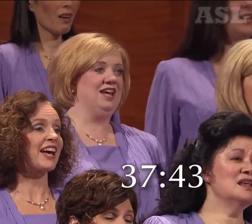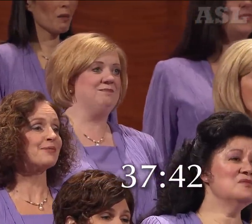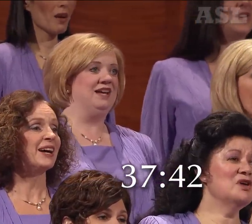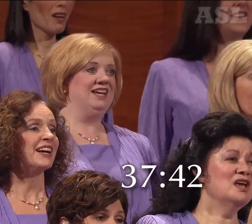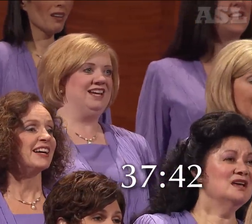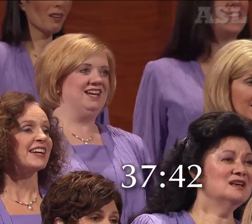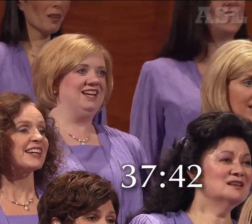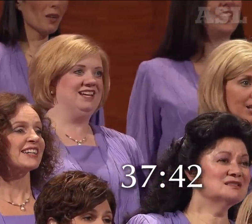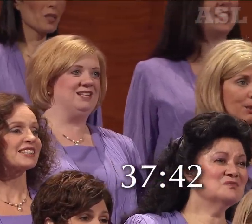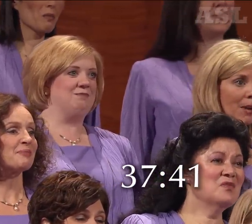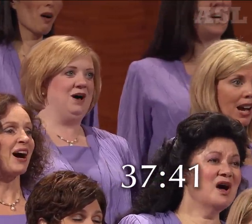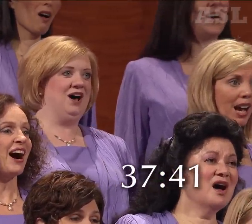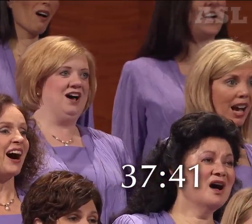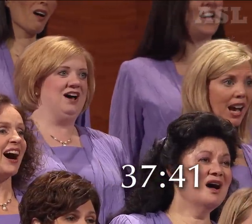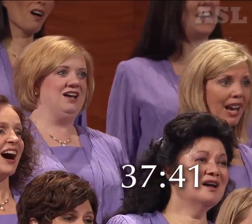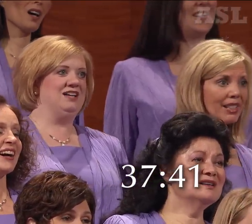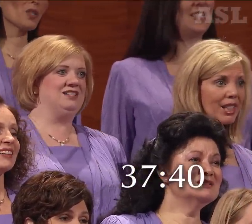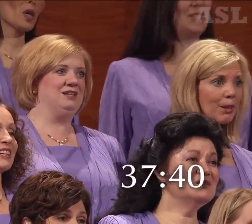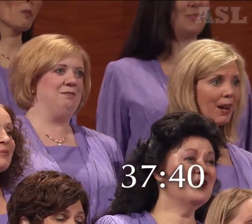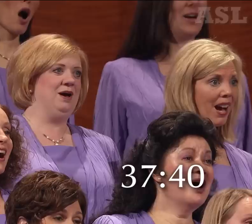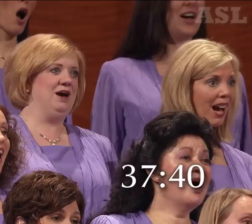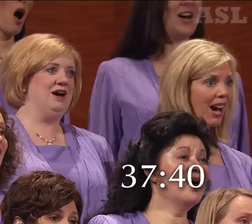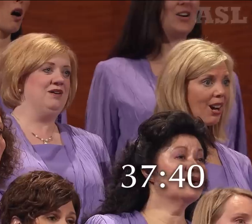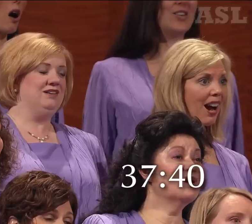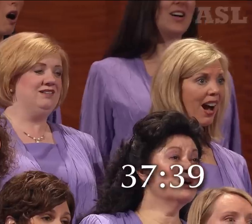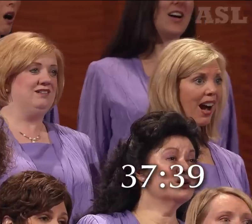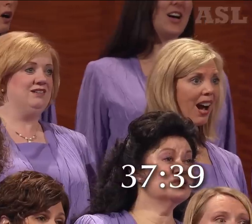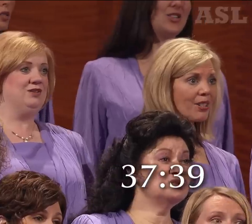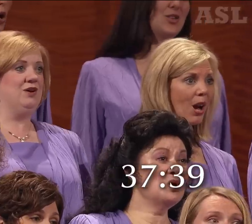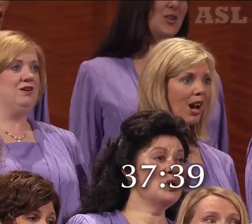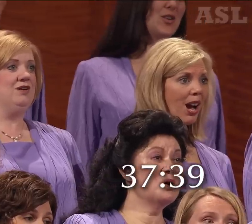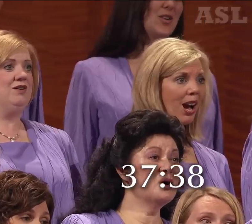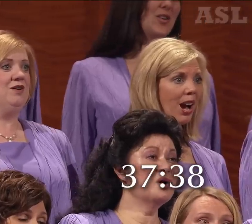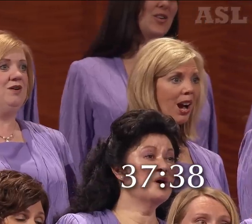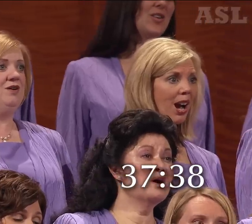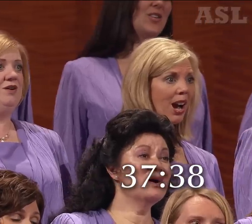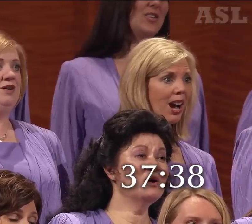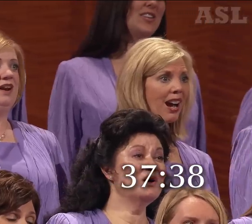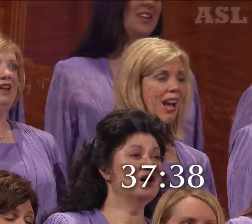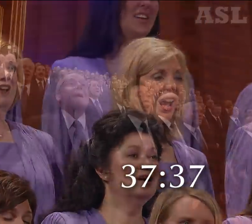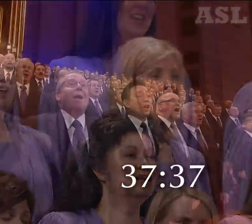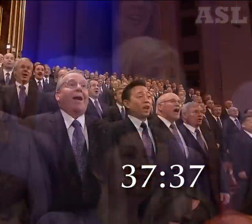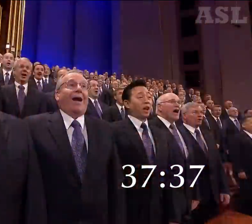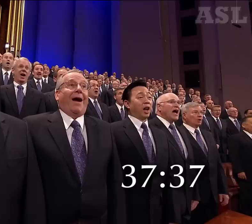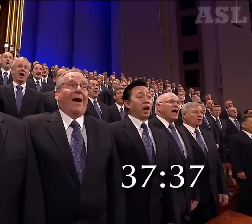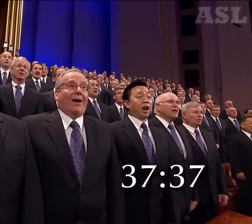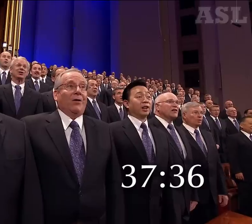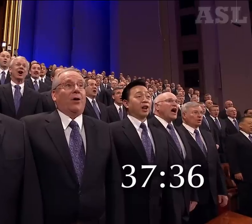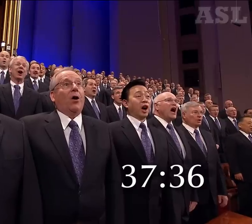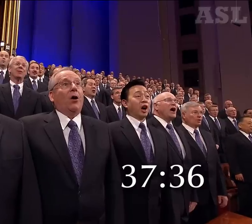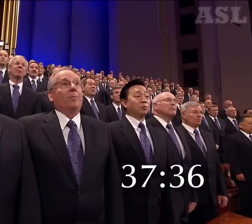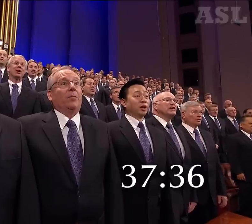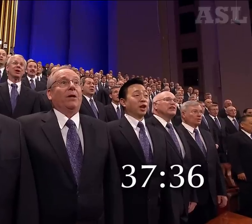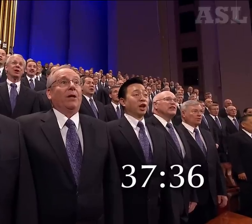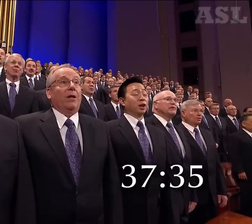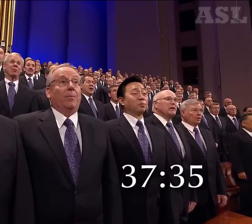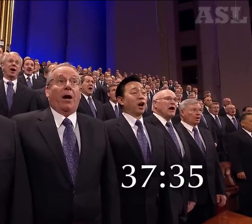CLOSED CAPTION CHANNEL OF THE CHURCH OF JESUS CHRIST OF LATTER-DAY SAINTS.